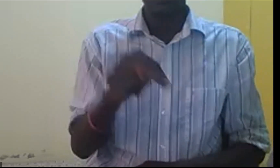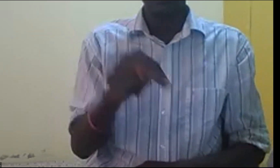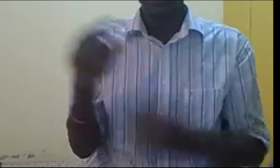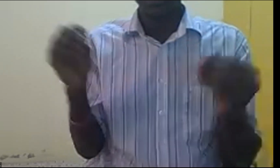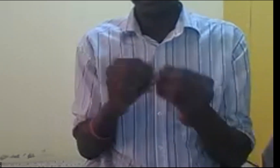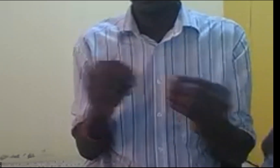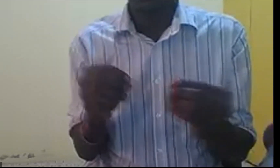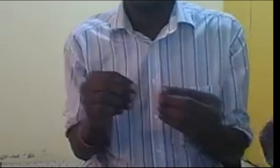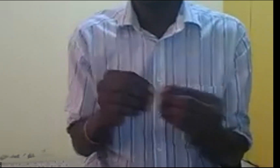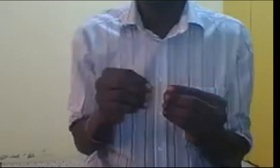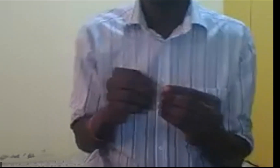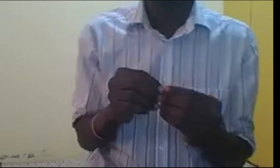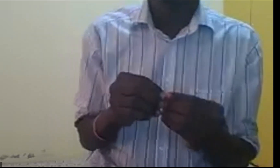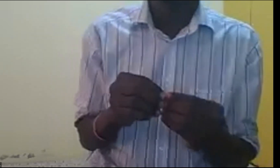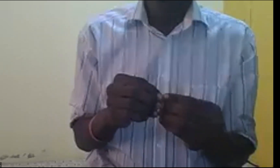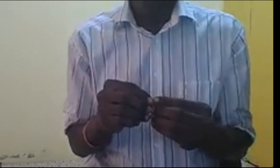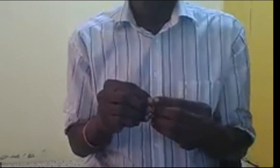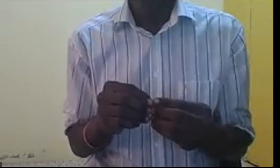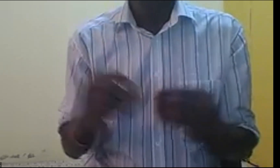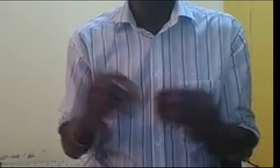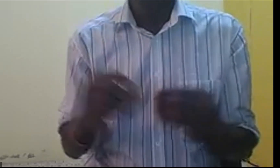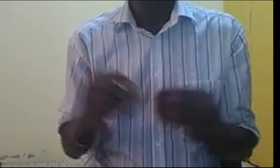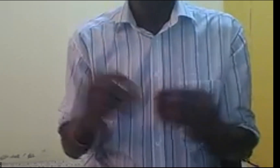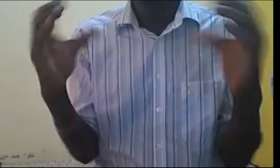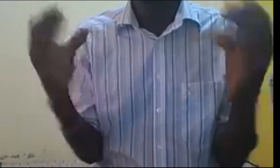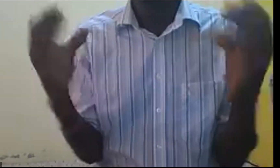Desk, so challenging, some of them every time I'm going to school.